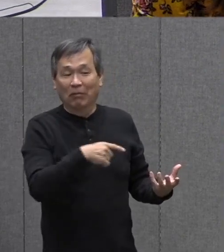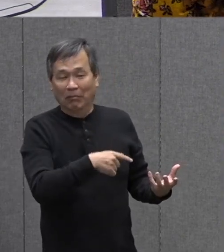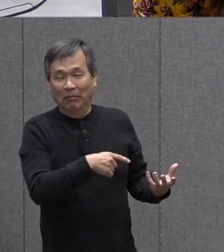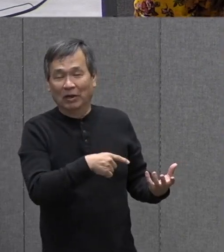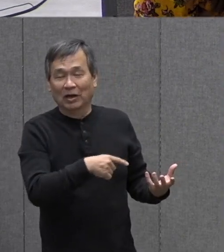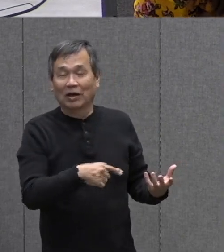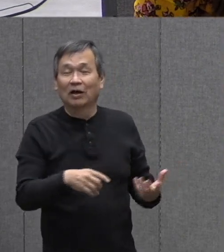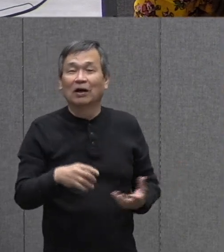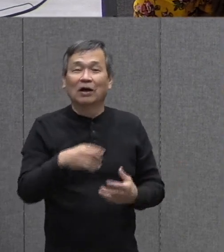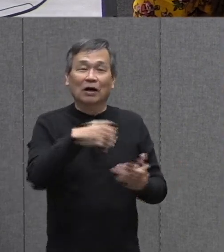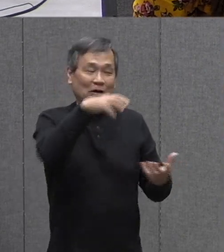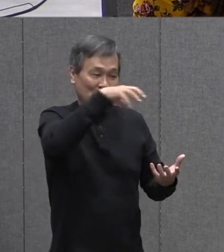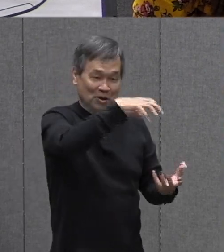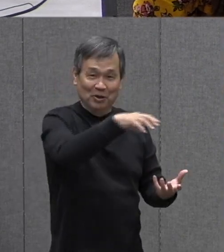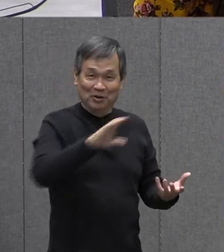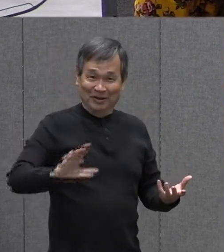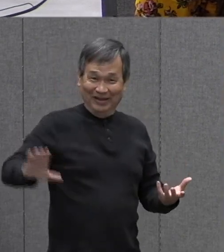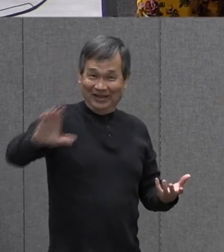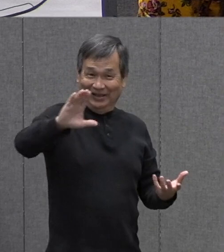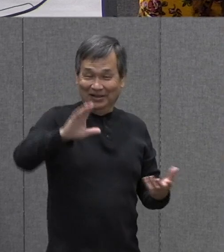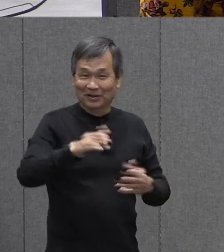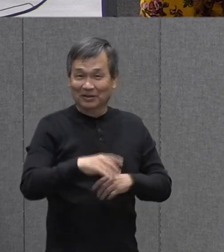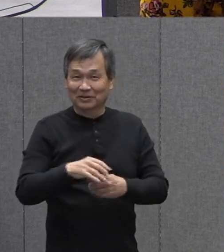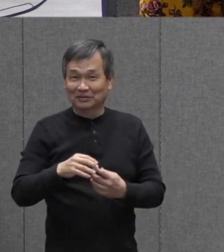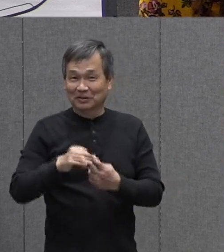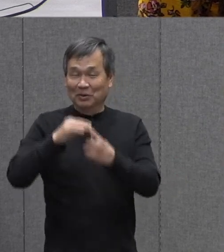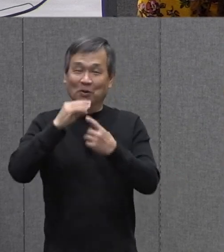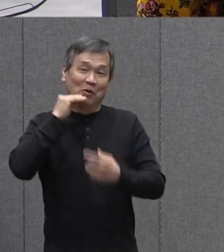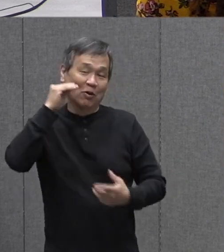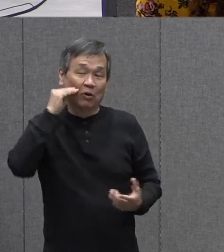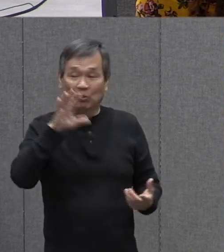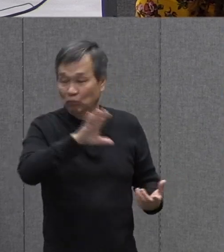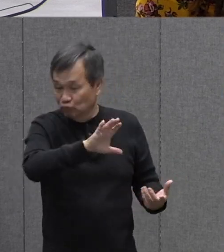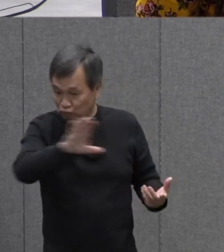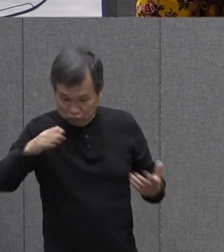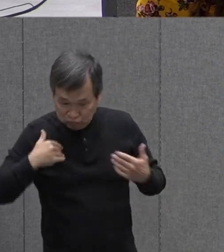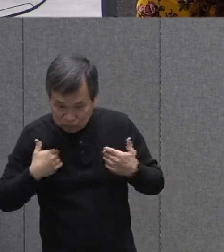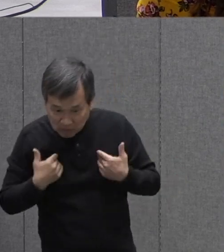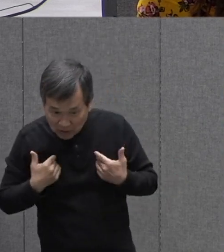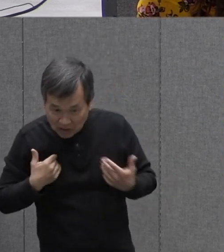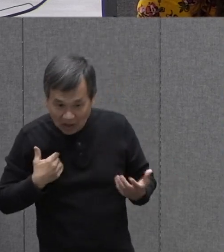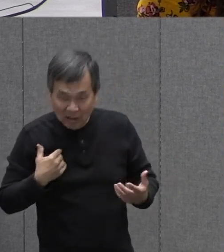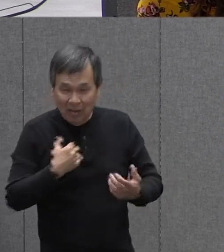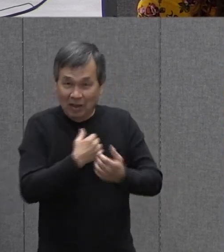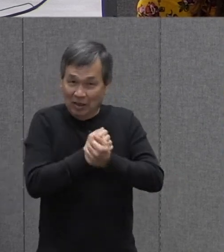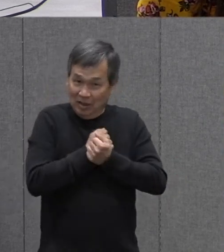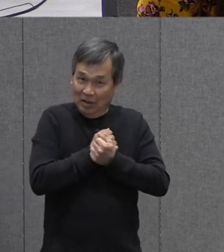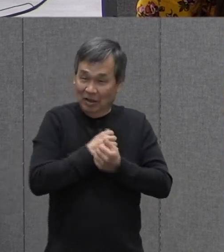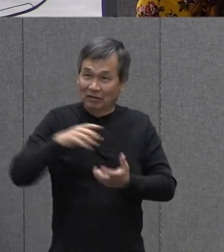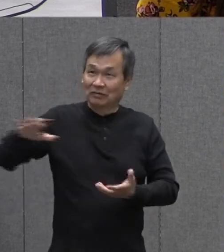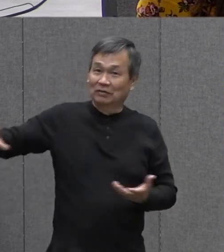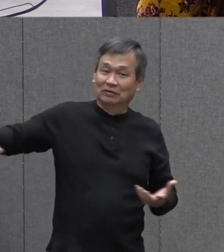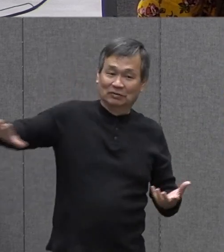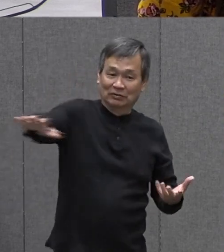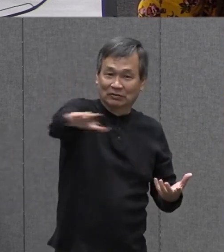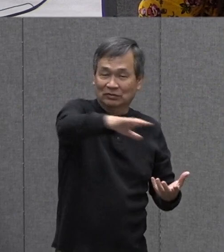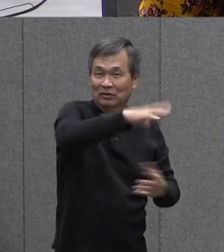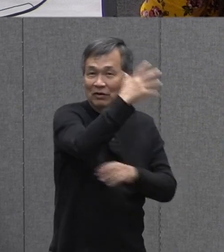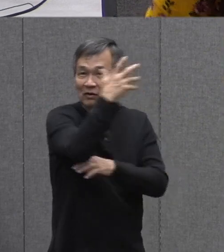"Earth is their special home. "Creatures of the earth love their home, "the oceans, forests, deserts and mountains".